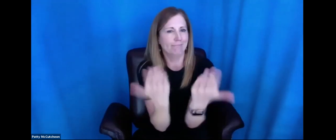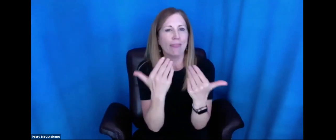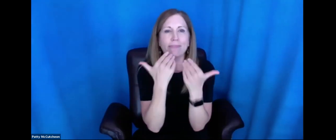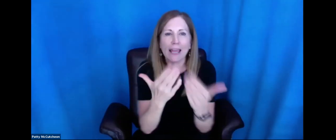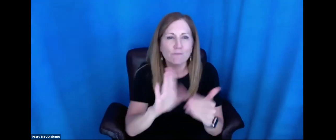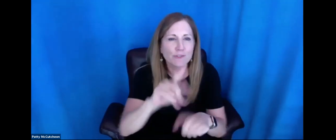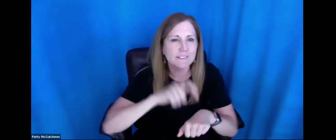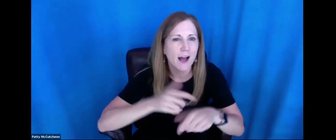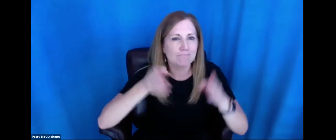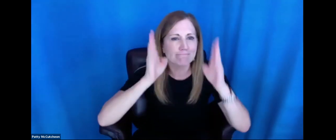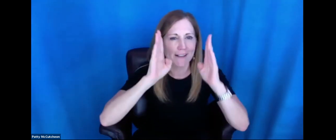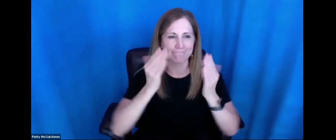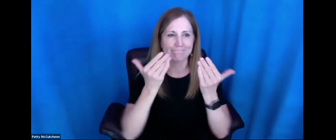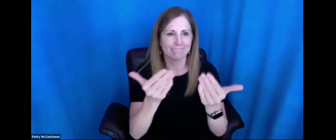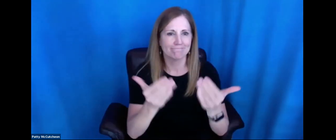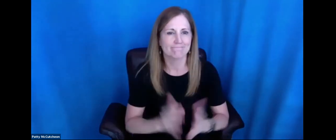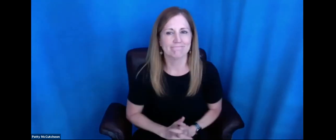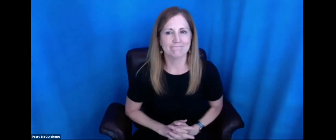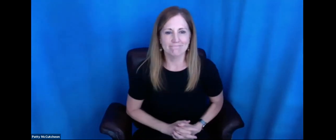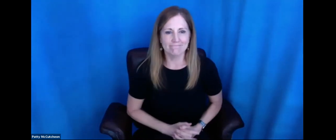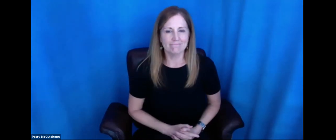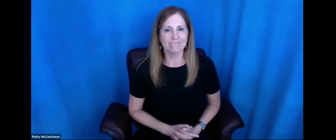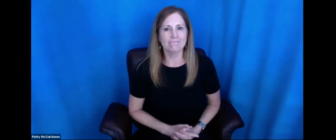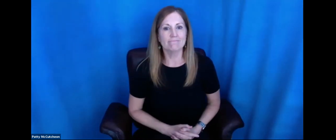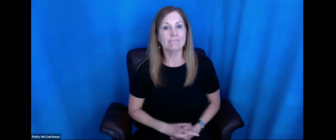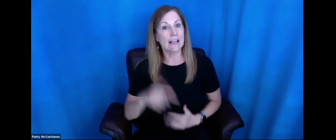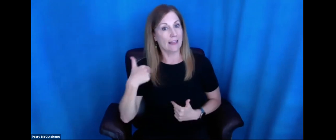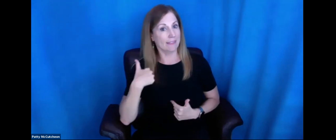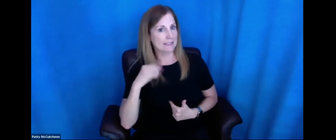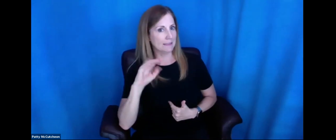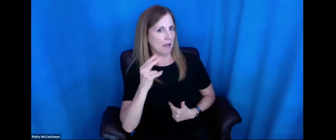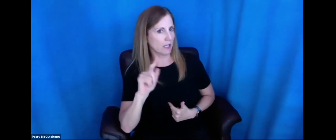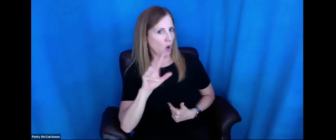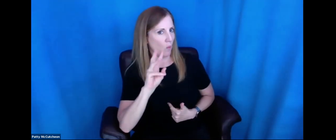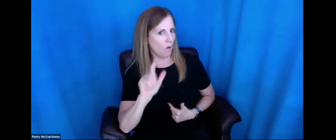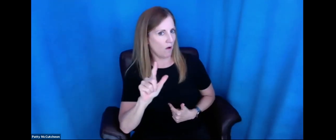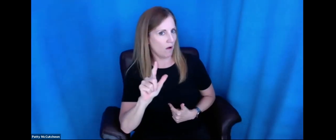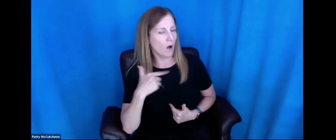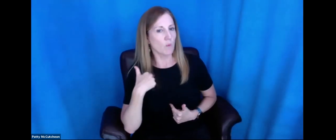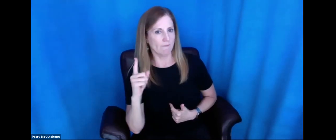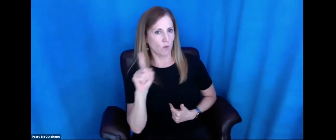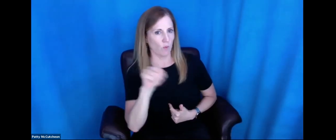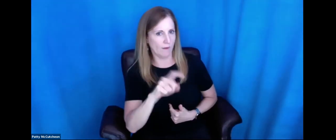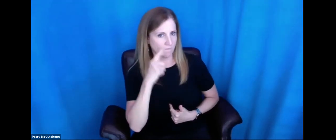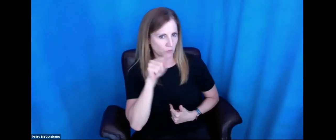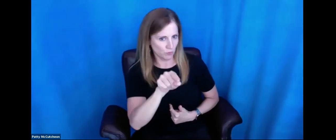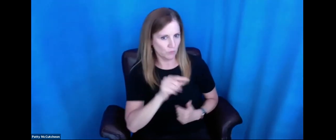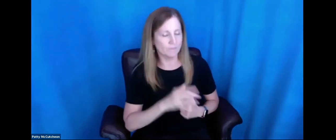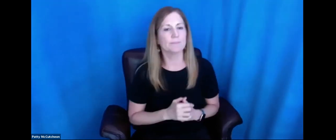Michael Wall: Secretary Simon, this is Michael Wall. We have a question for you.